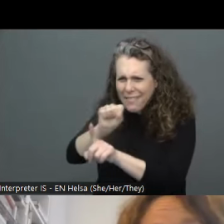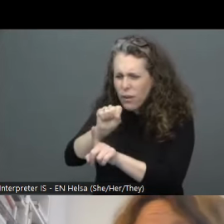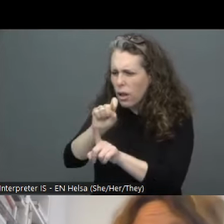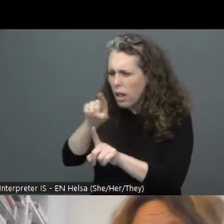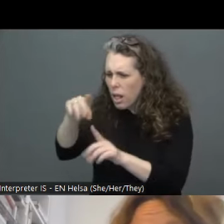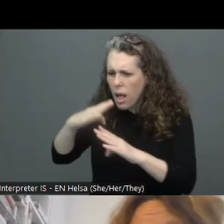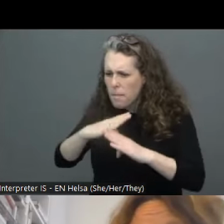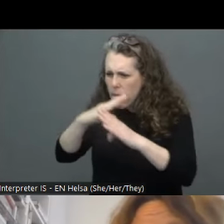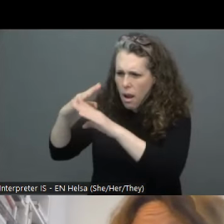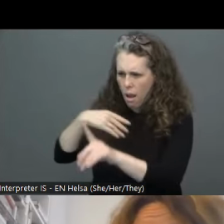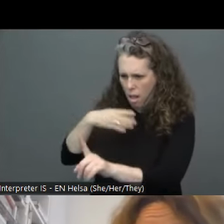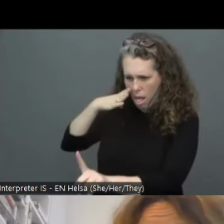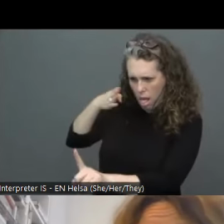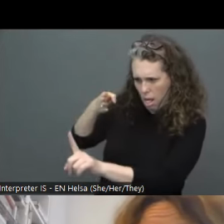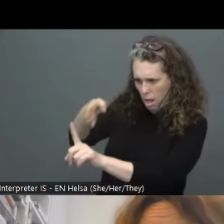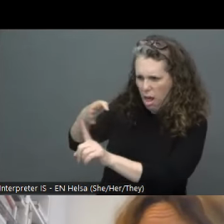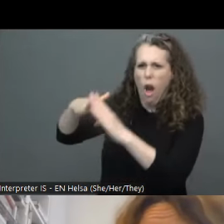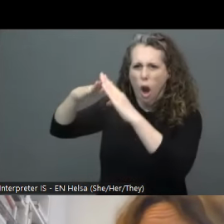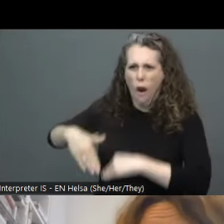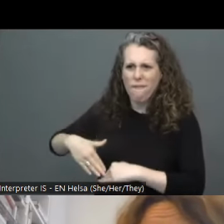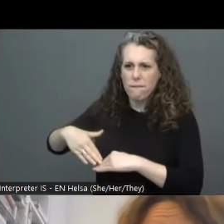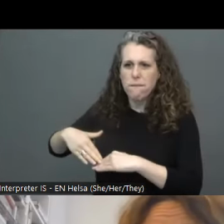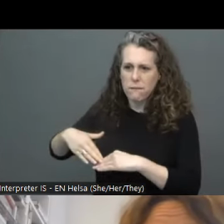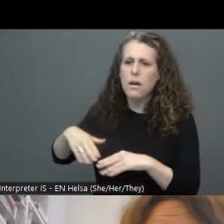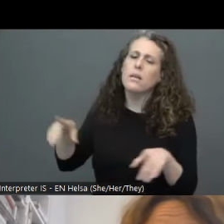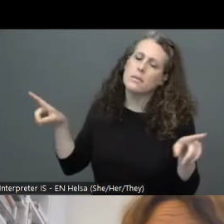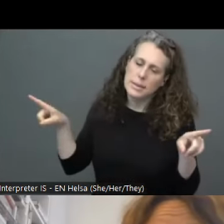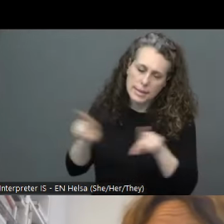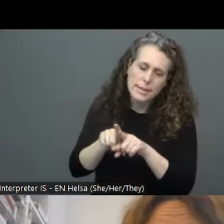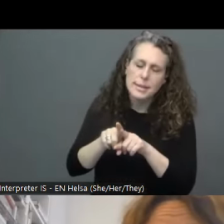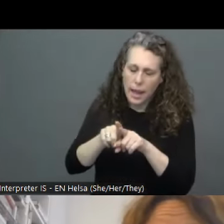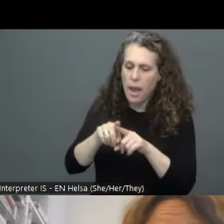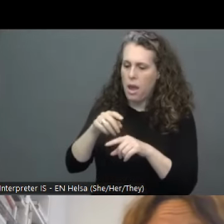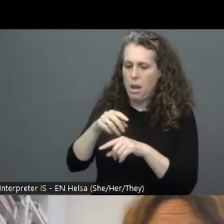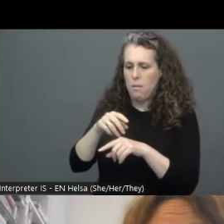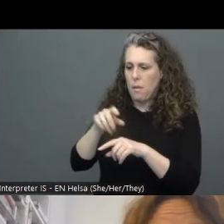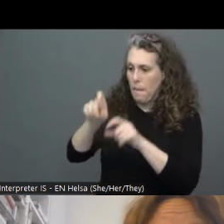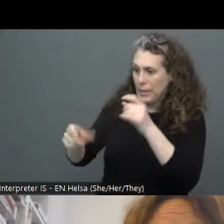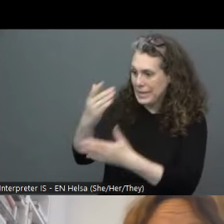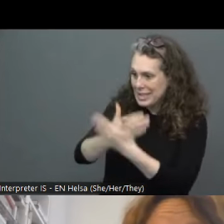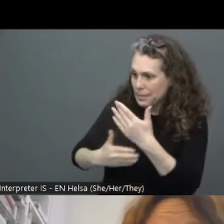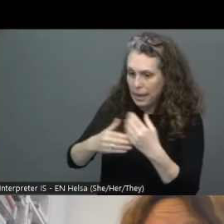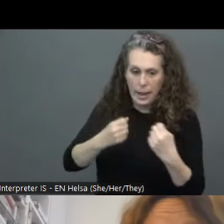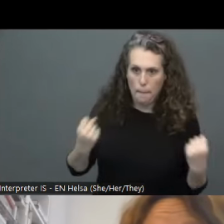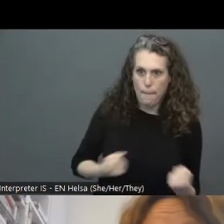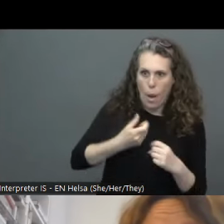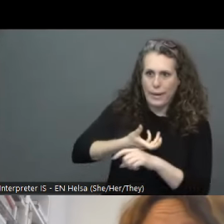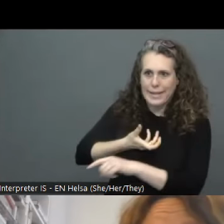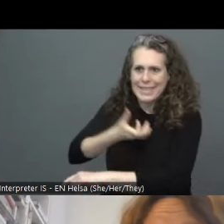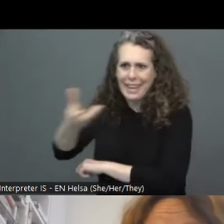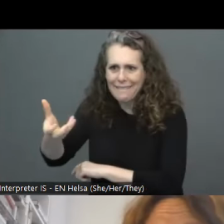as well as of empowerment of persons with disabilities in the crisis. And I guess